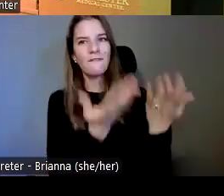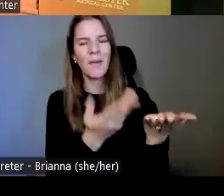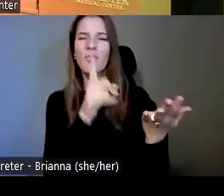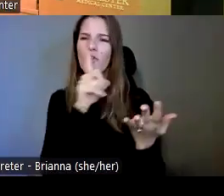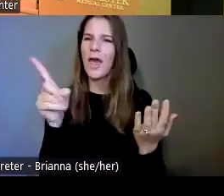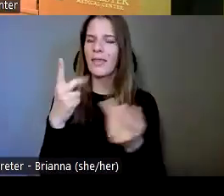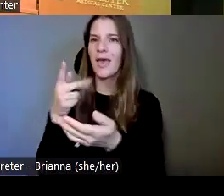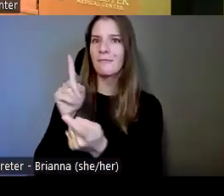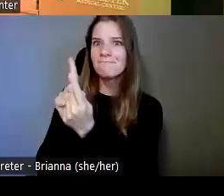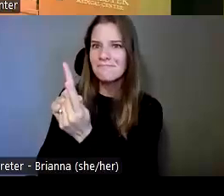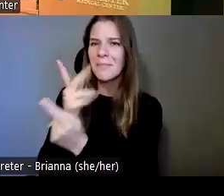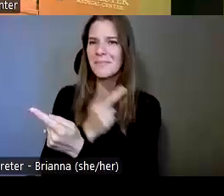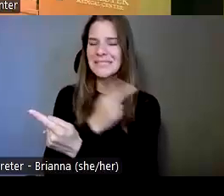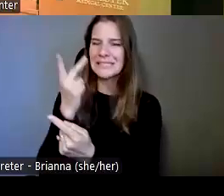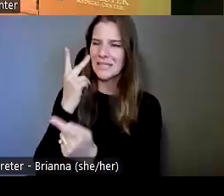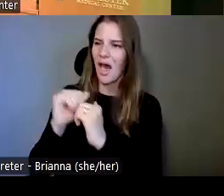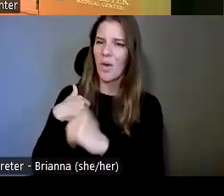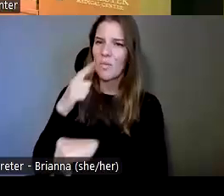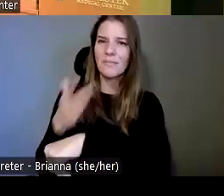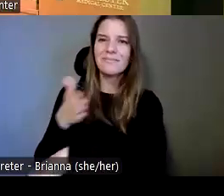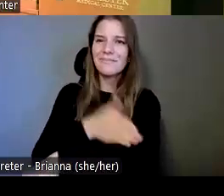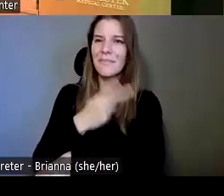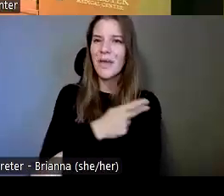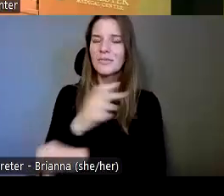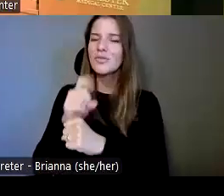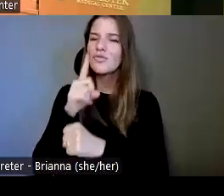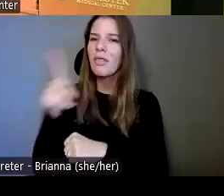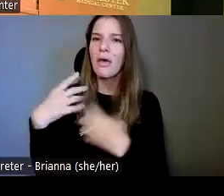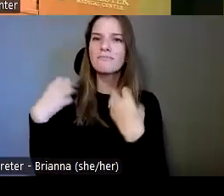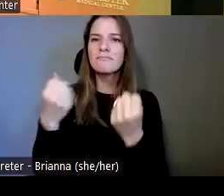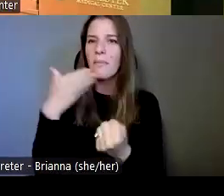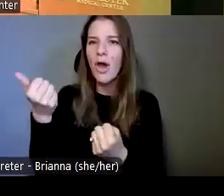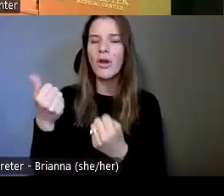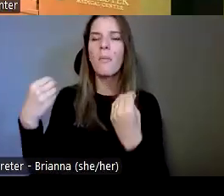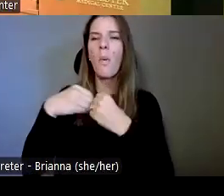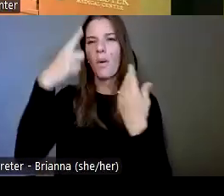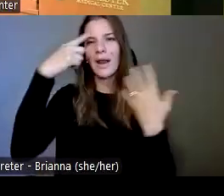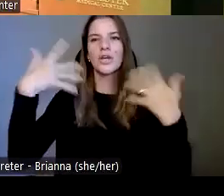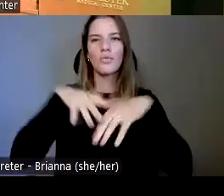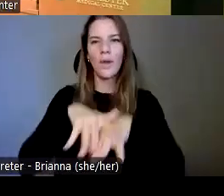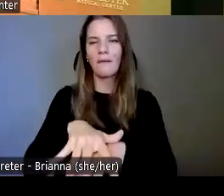looking at it in a more I think integrative way. Um, what's interesting was when I got down there,